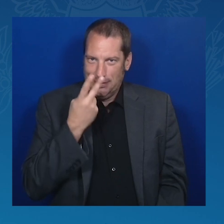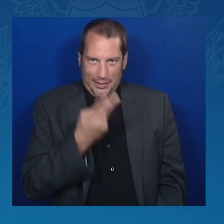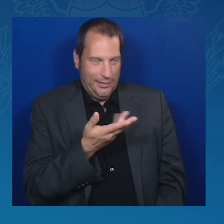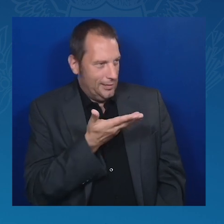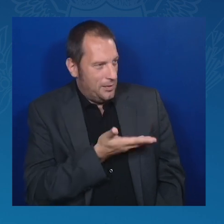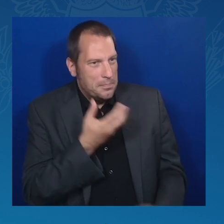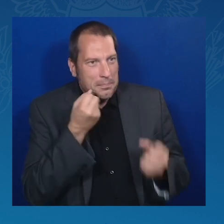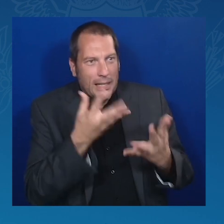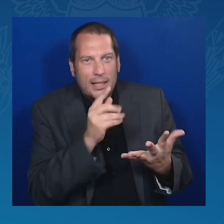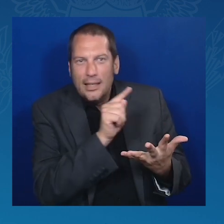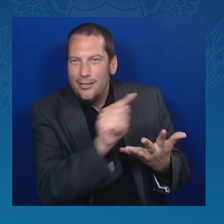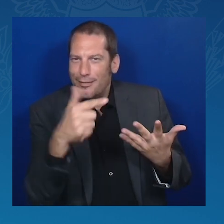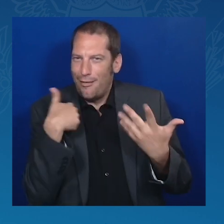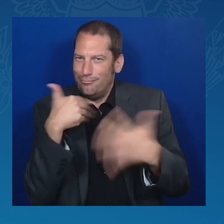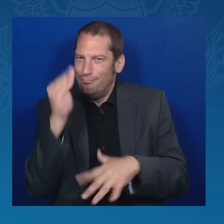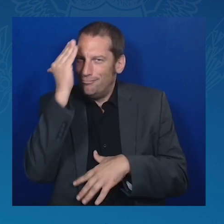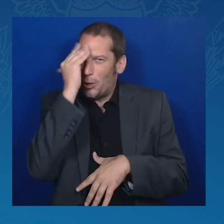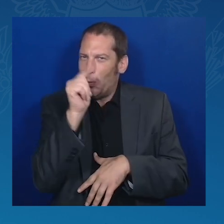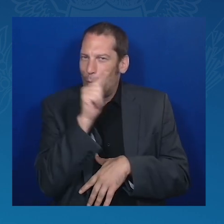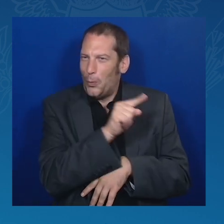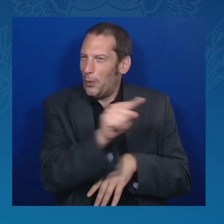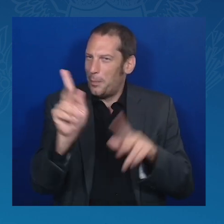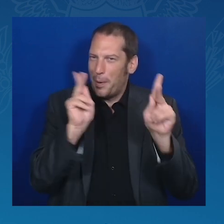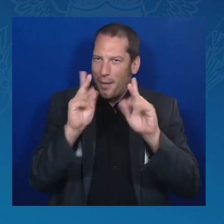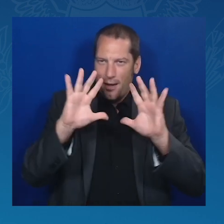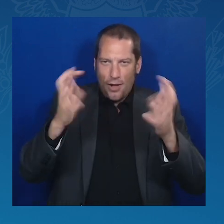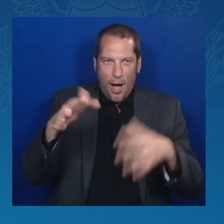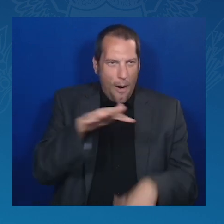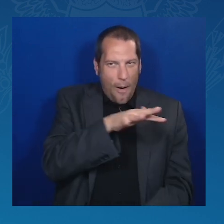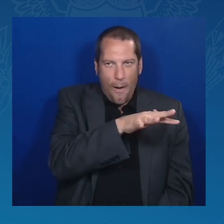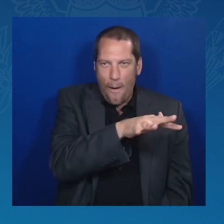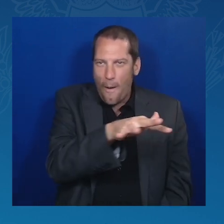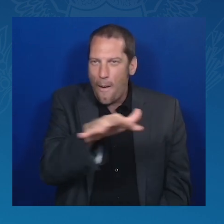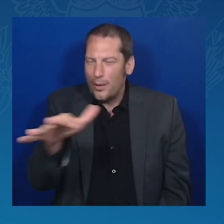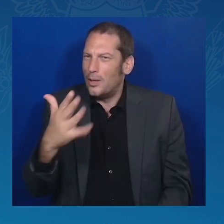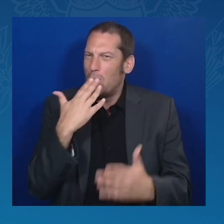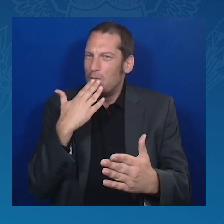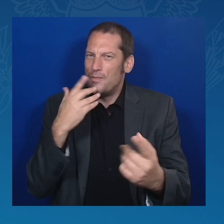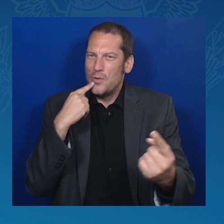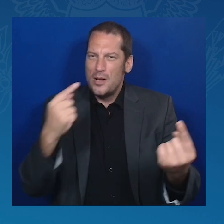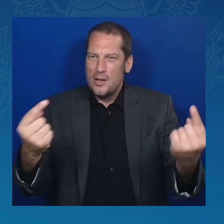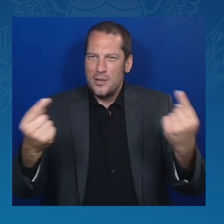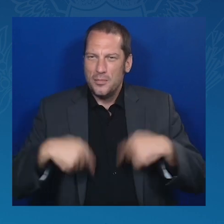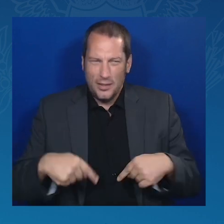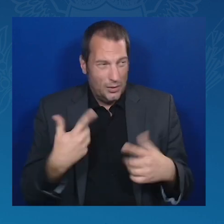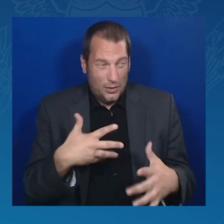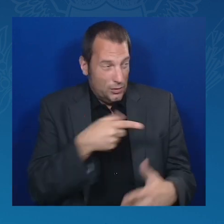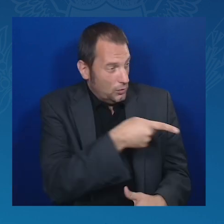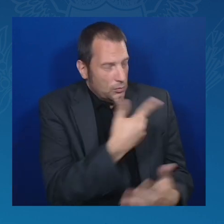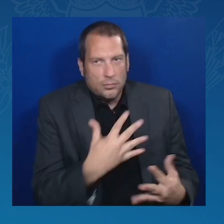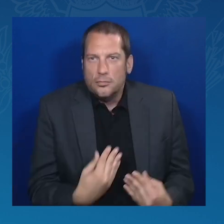Thank you for coming. So many of you are such an inspiration to me personally. I've learned so much from so many of you,